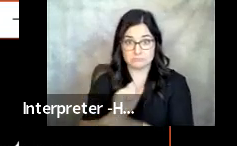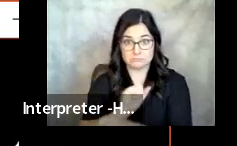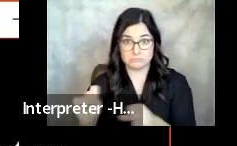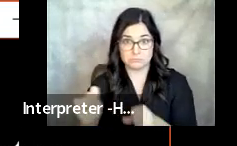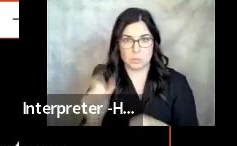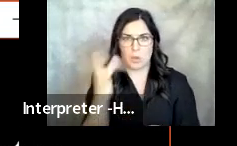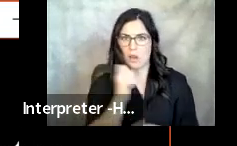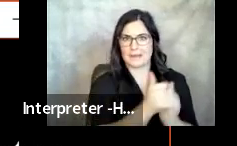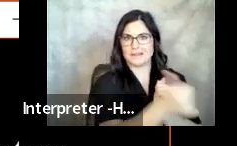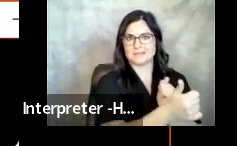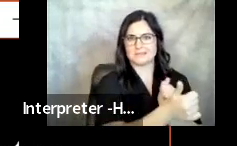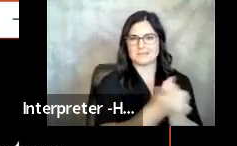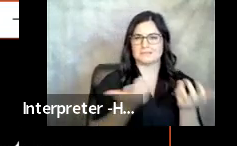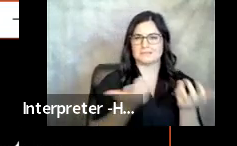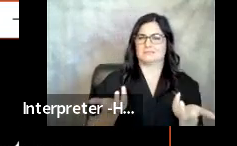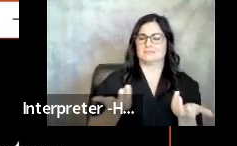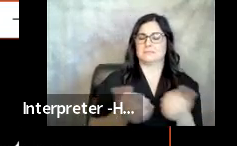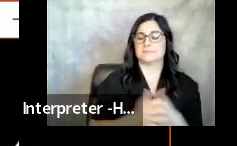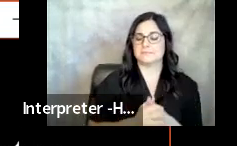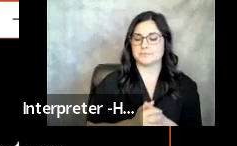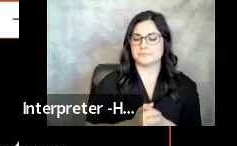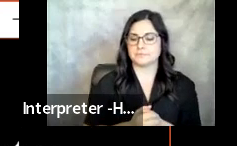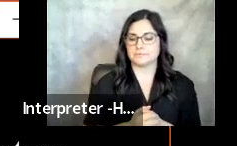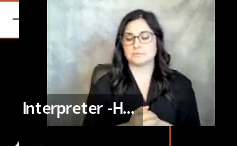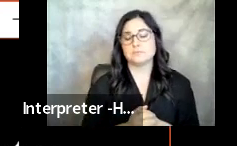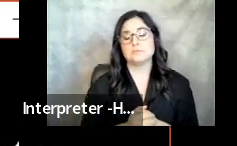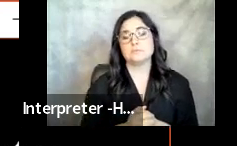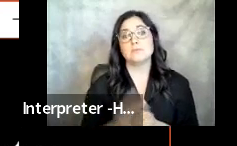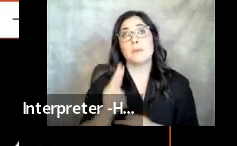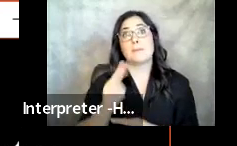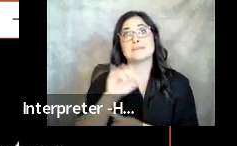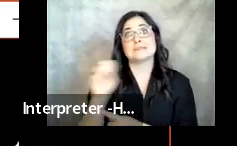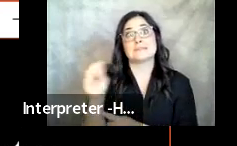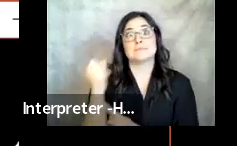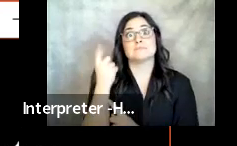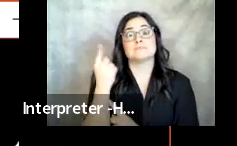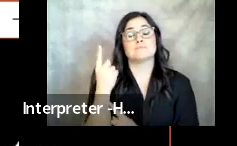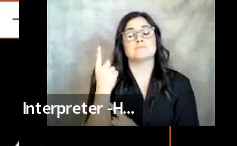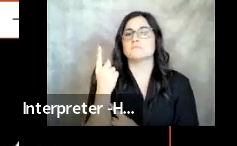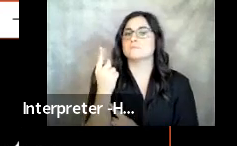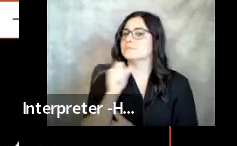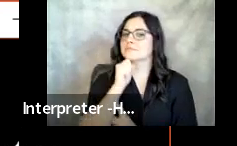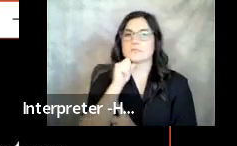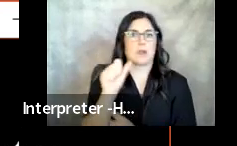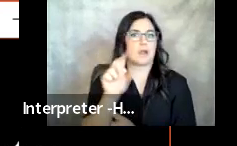At least for most of this. Time, Mississippi is not anything like a democracy.